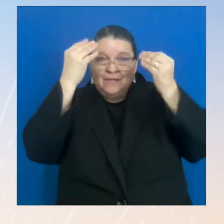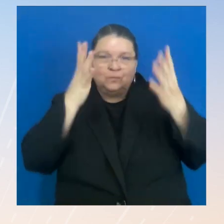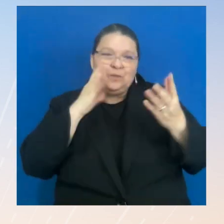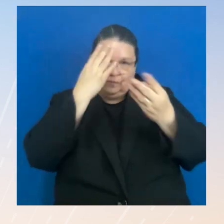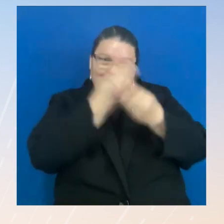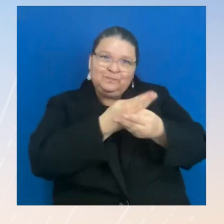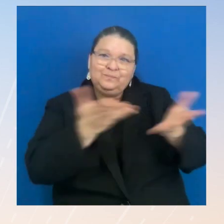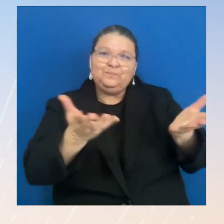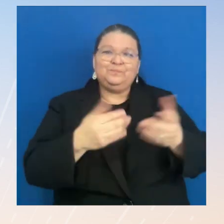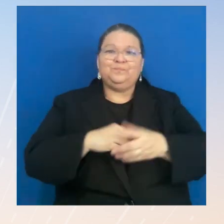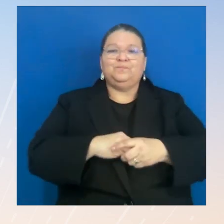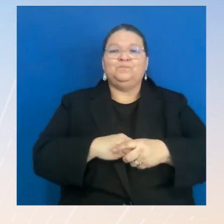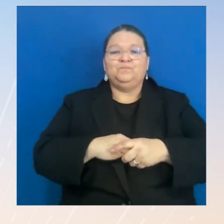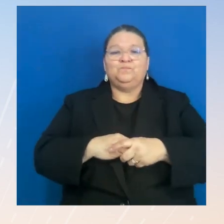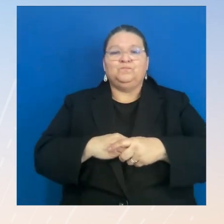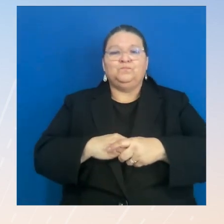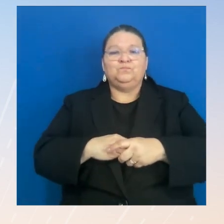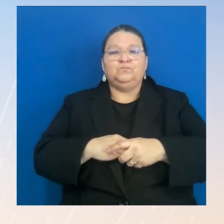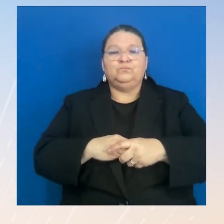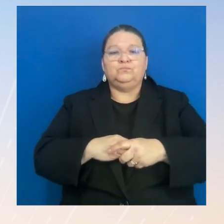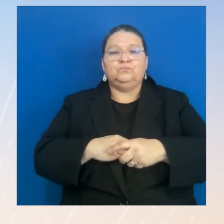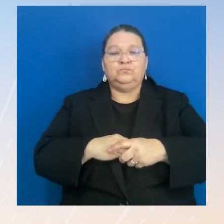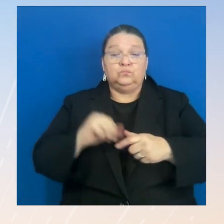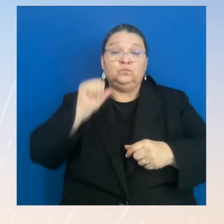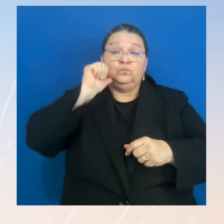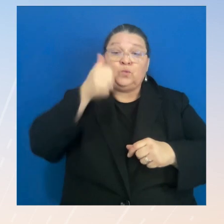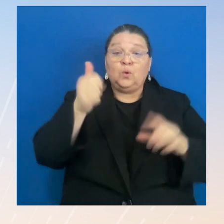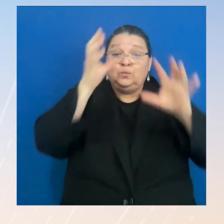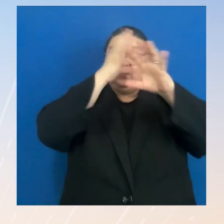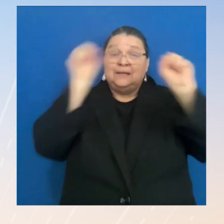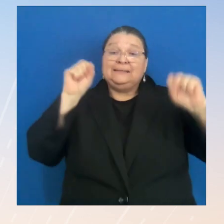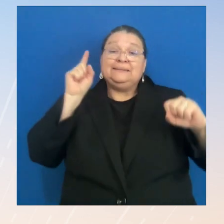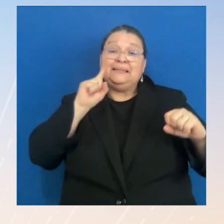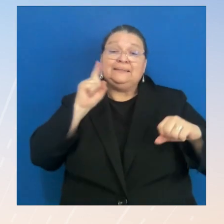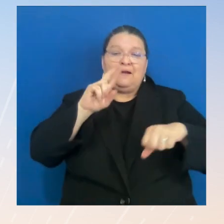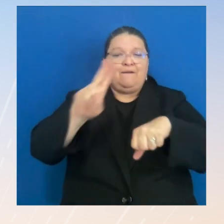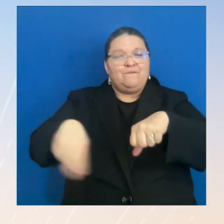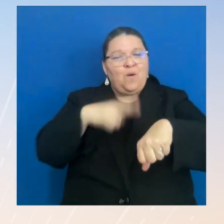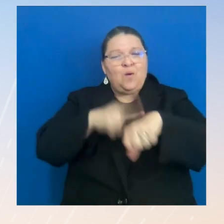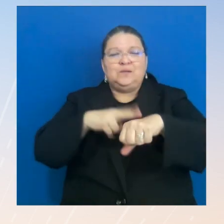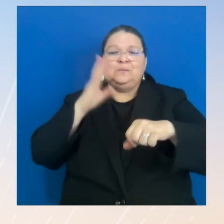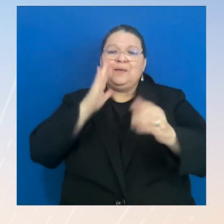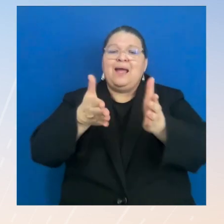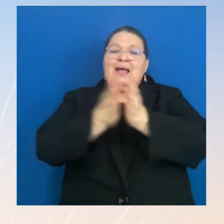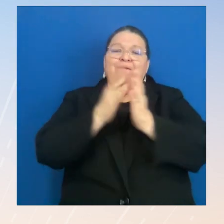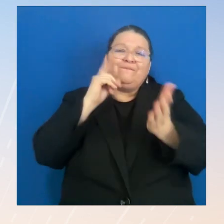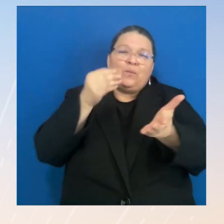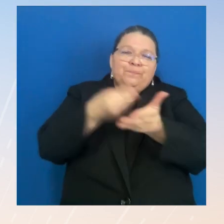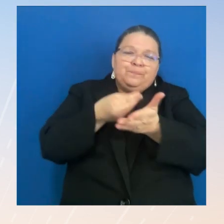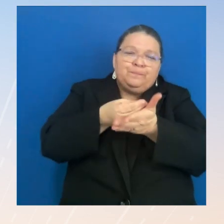of course, he is expected to ask for more assistance. As my colleague noted, a lot of the U.S. positions on that haven't changed, as you just said,